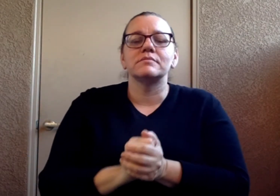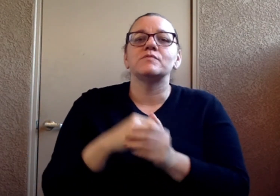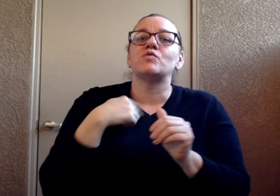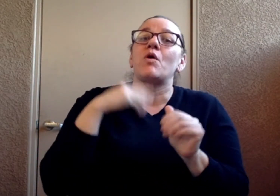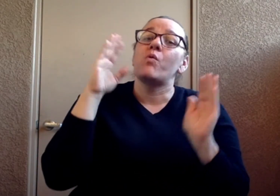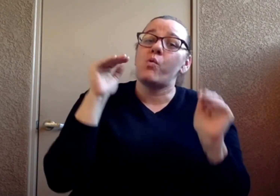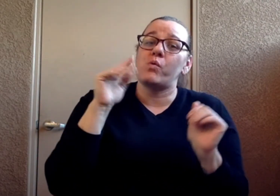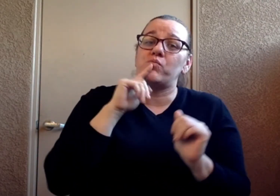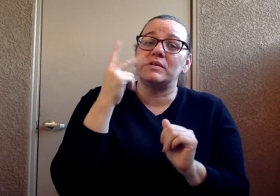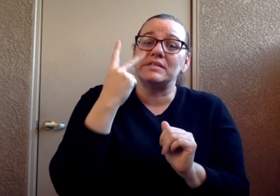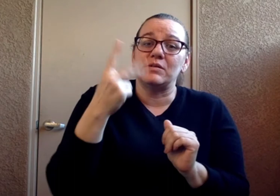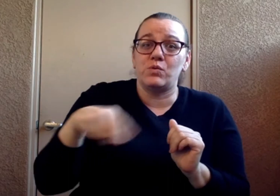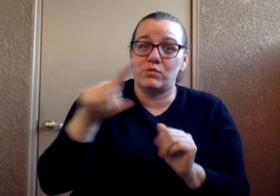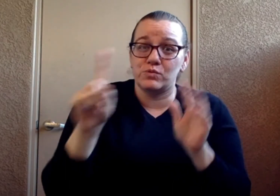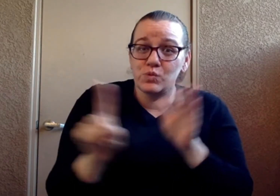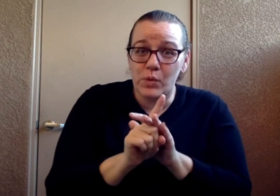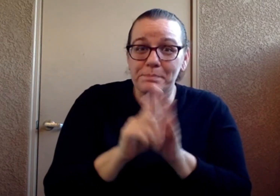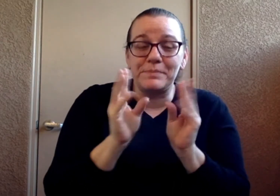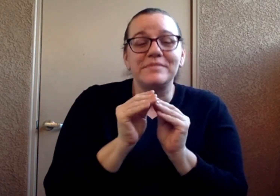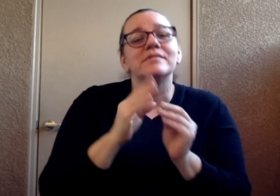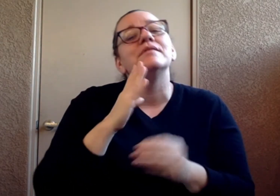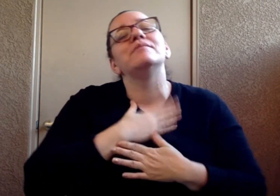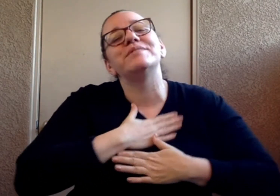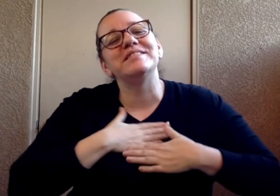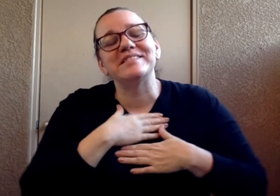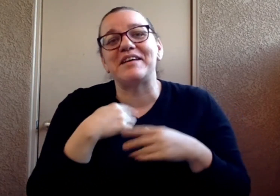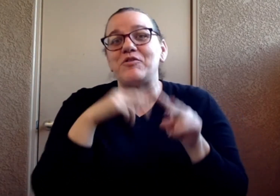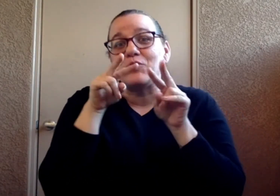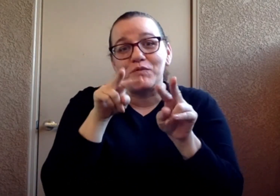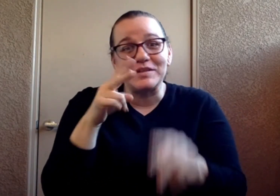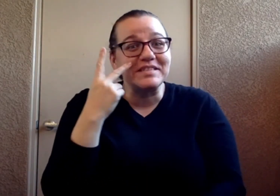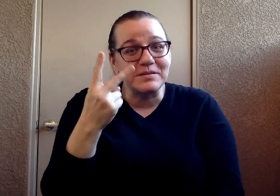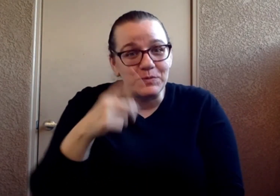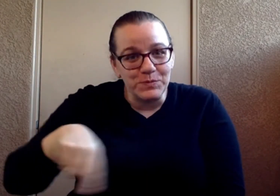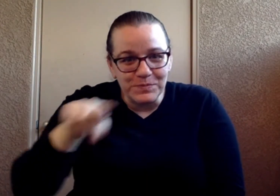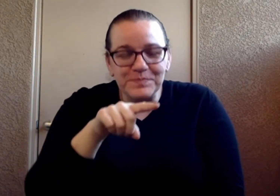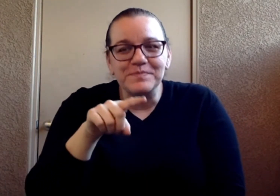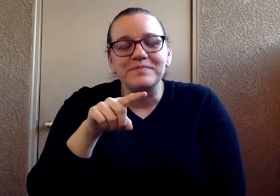I hope you can show up at the meeting online and I look forward to see you all there.